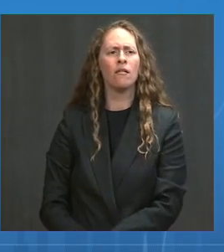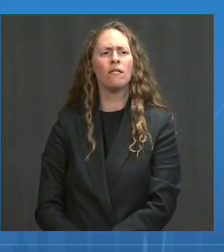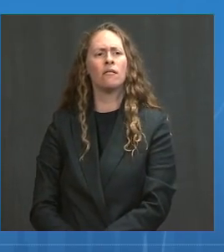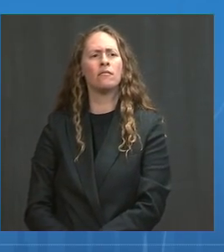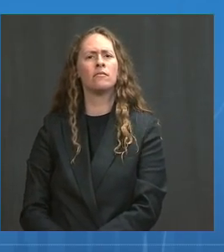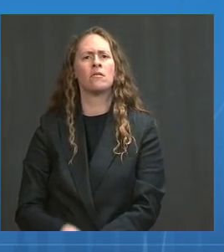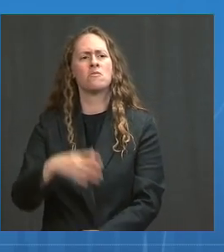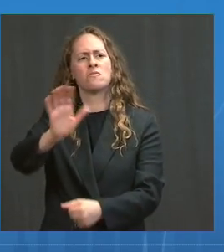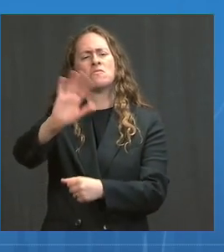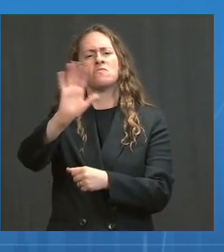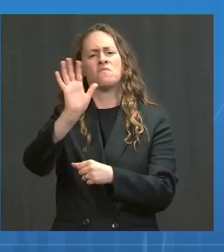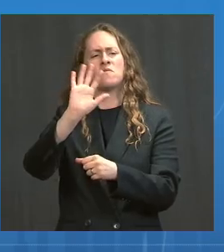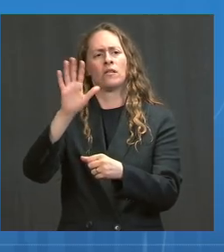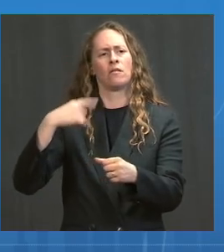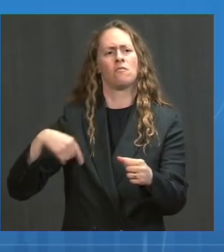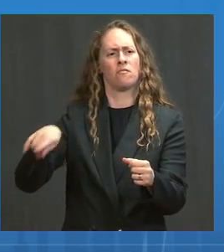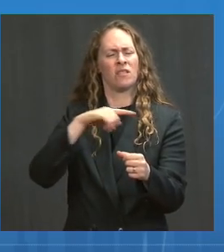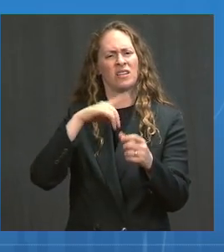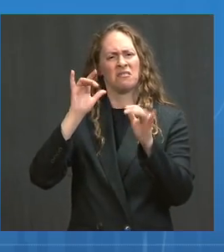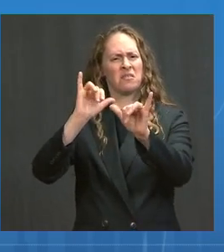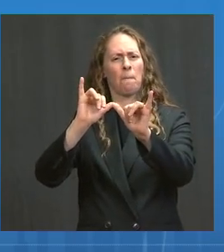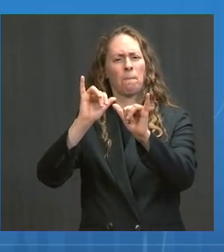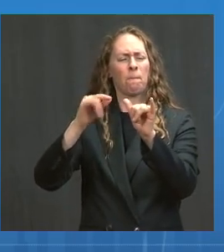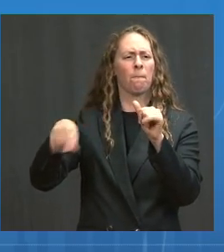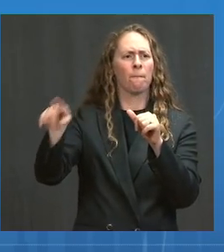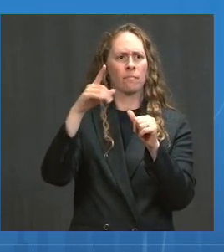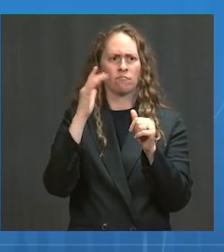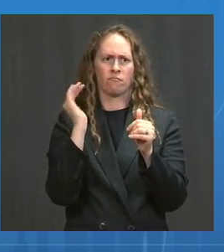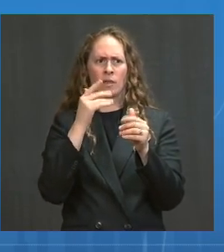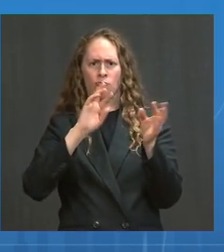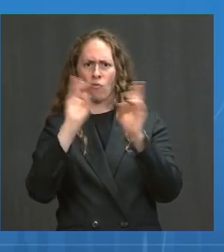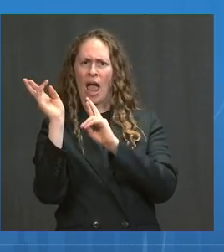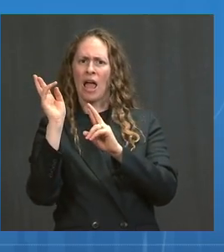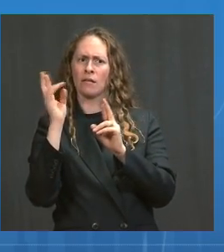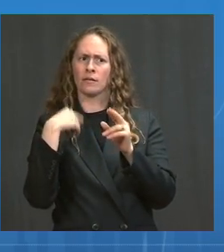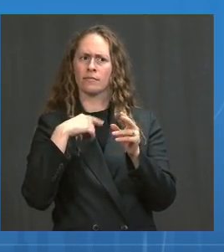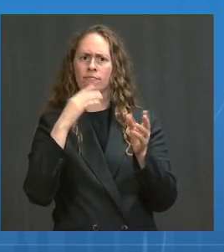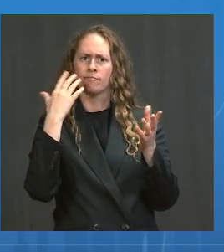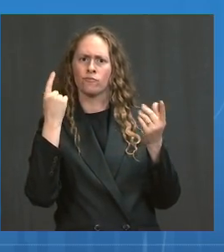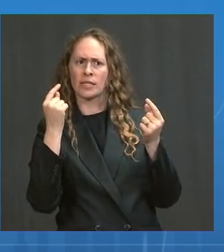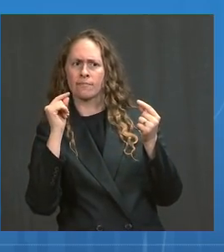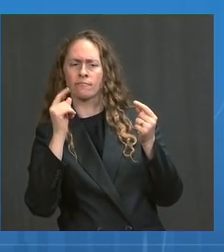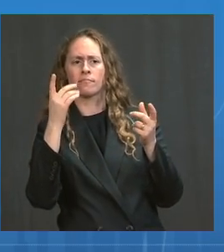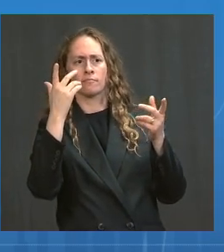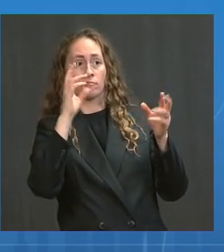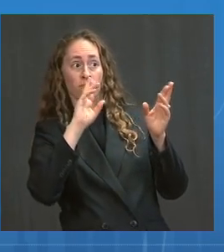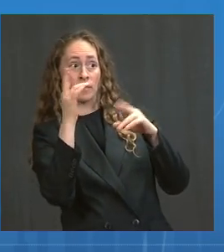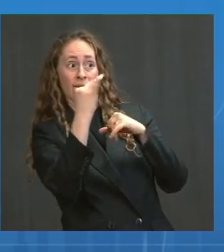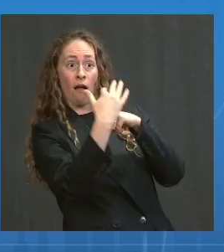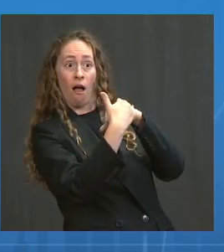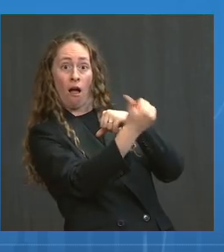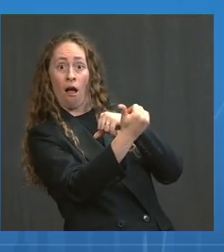are important to be ready to work with, where called upon, states and counties